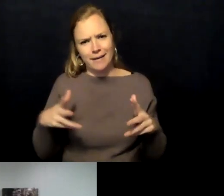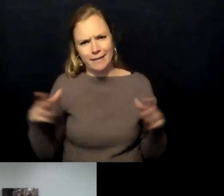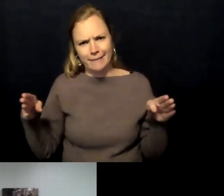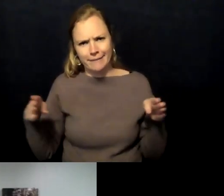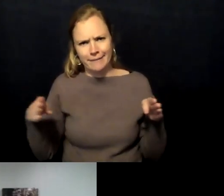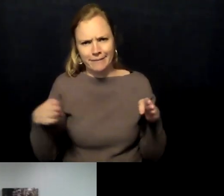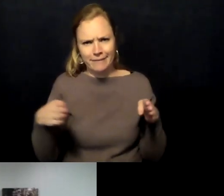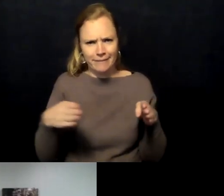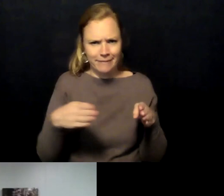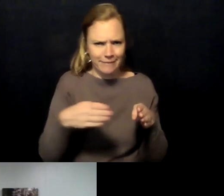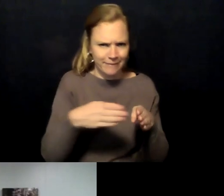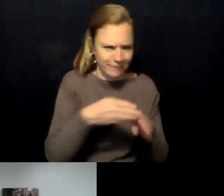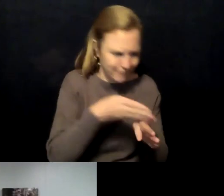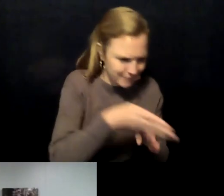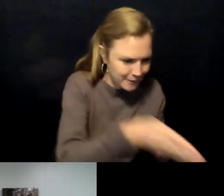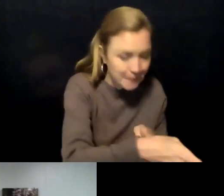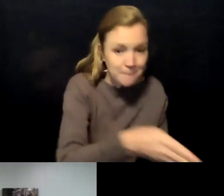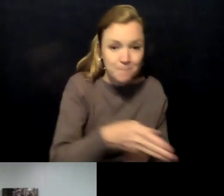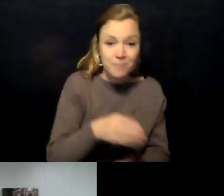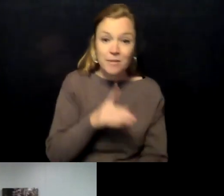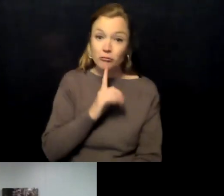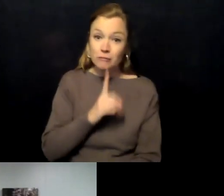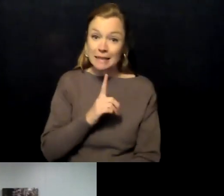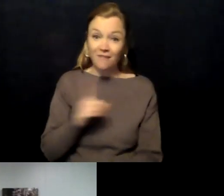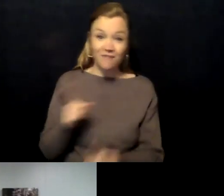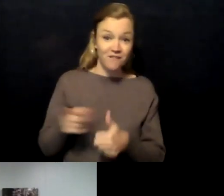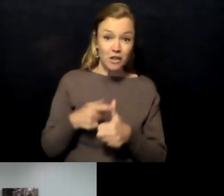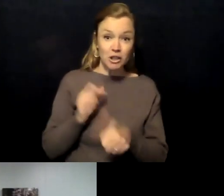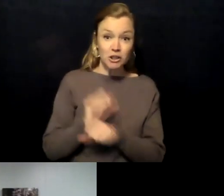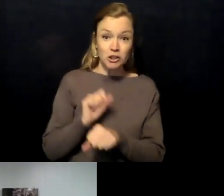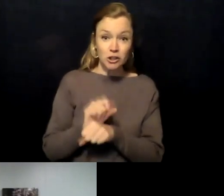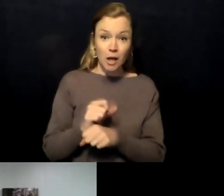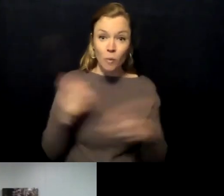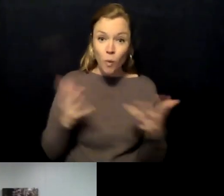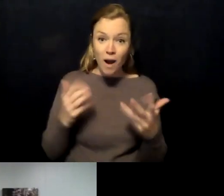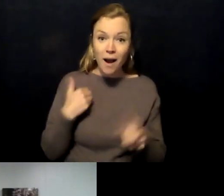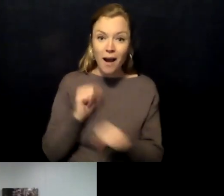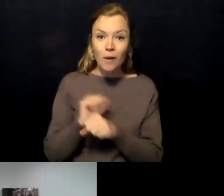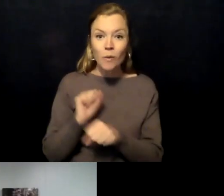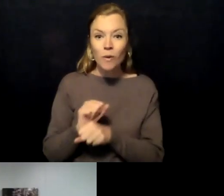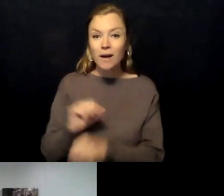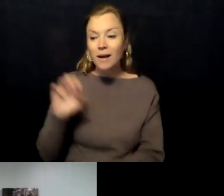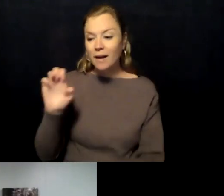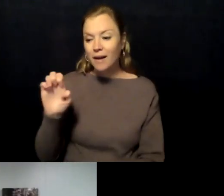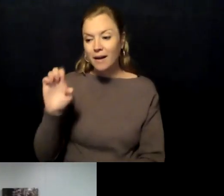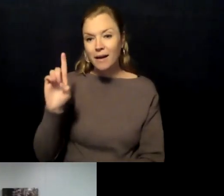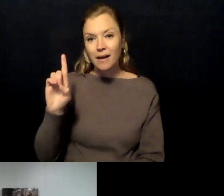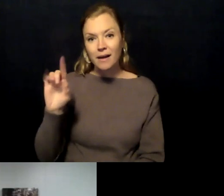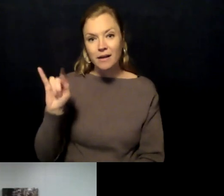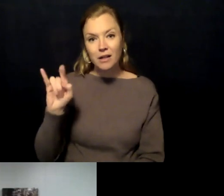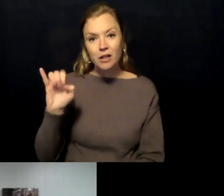second career. I worked for many years as an editor,